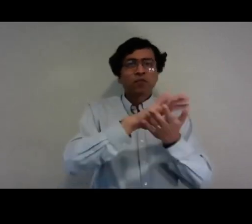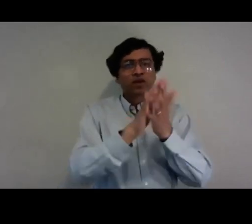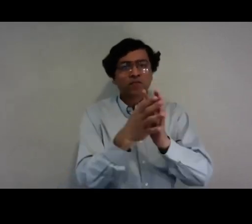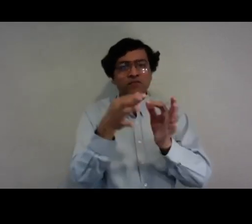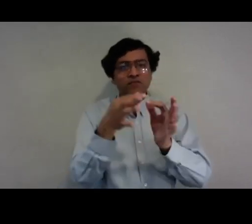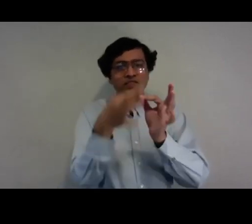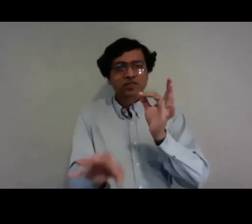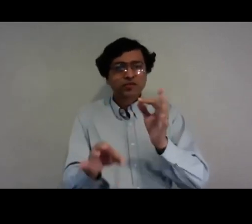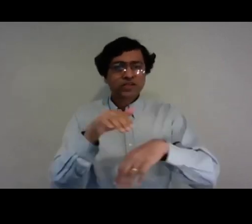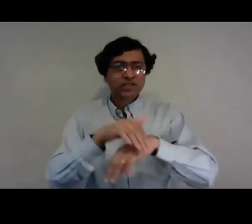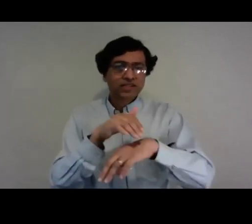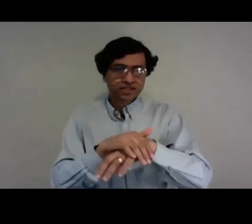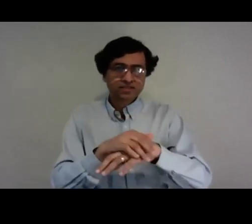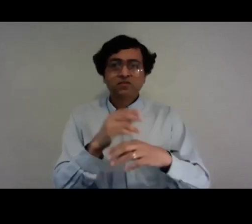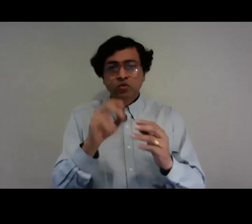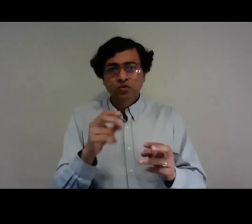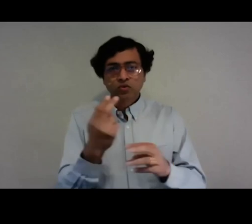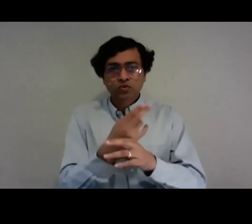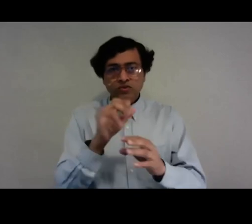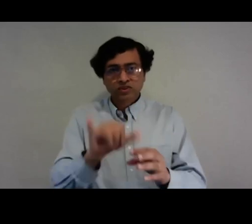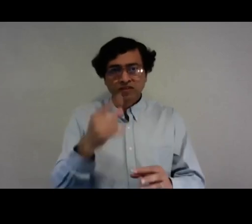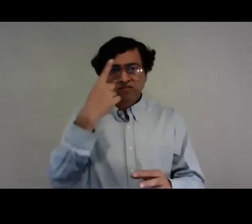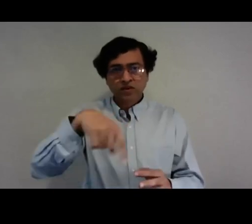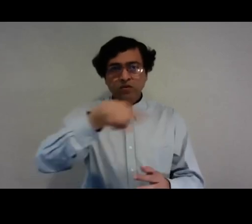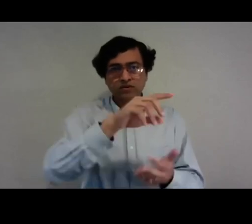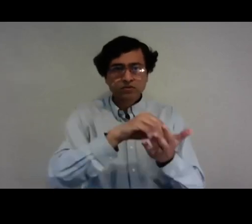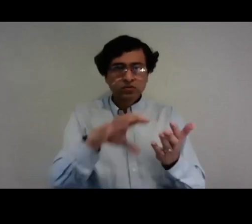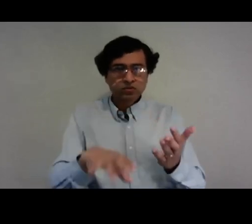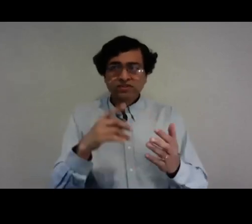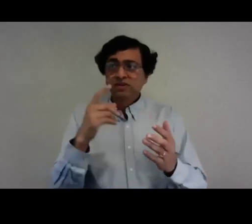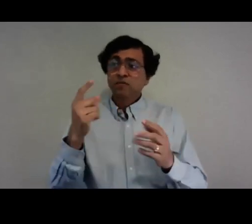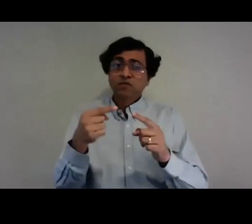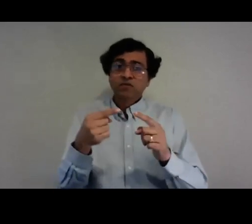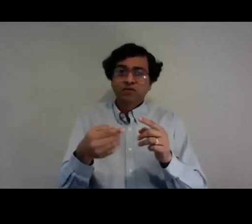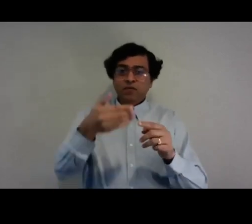So when you look at webpages, you can put in a